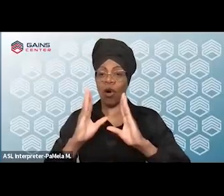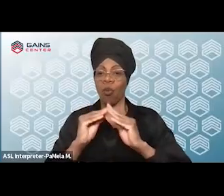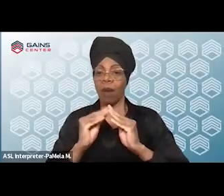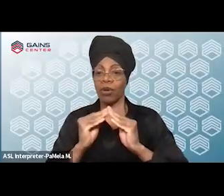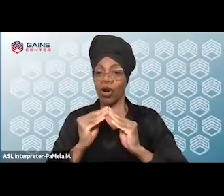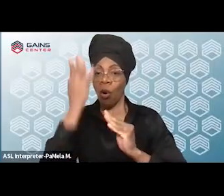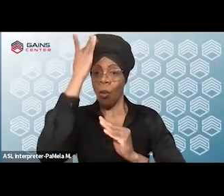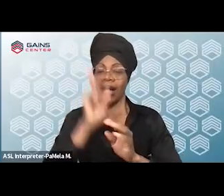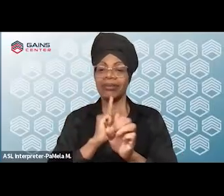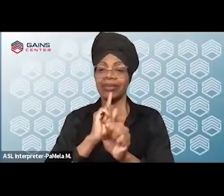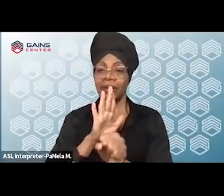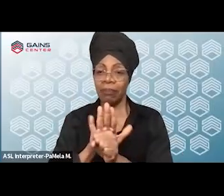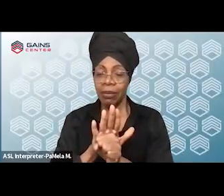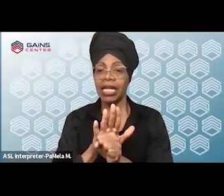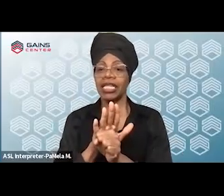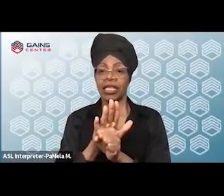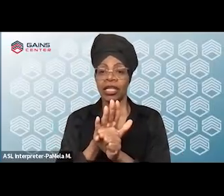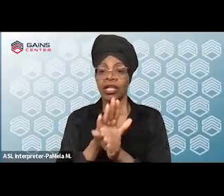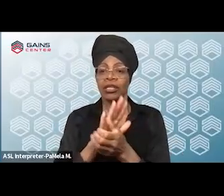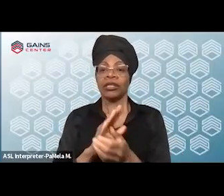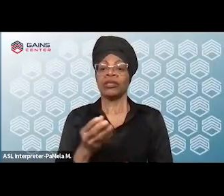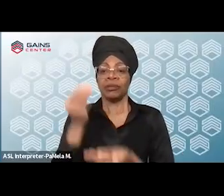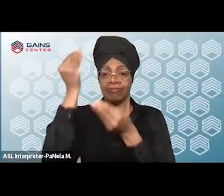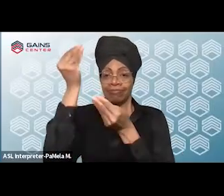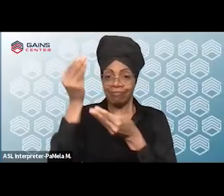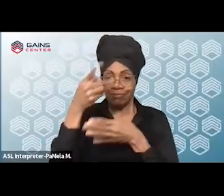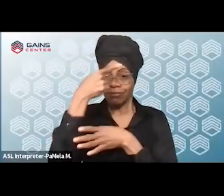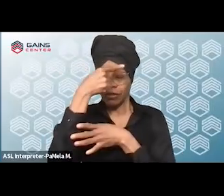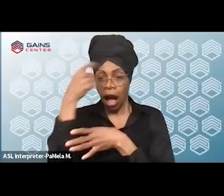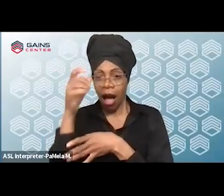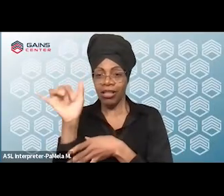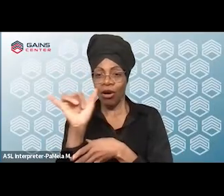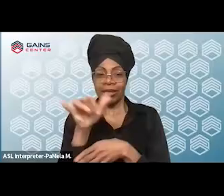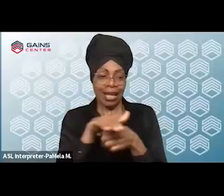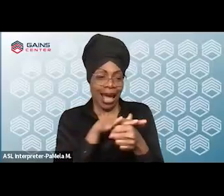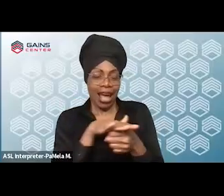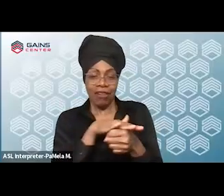and trauma-sensitive and trauma-responsive. This area of drug testing is almost the last area